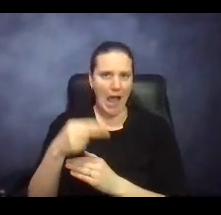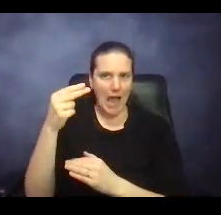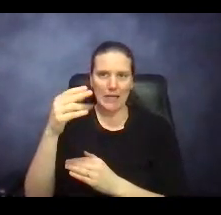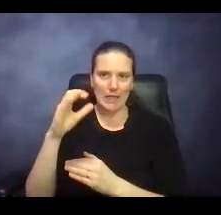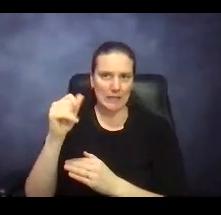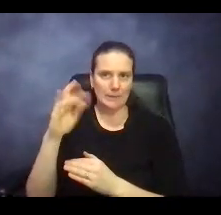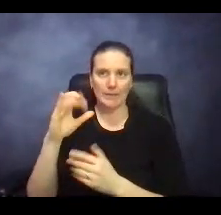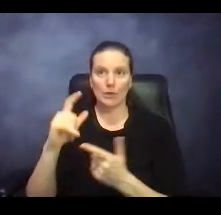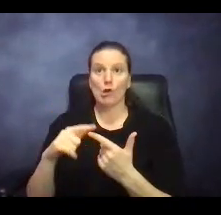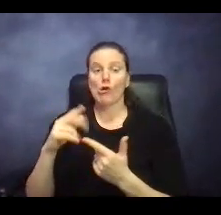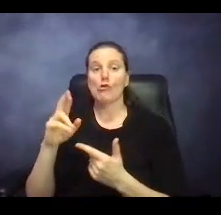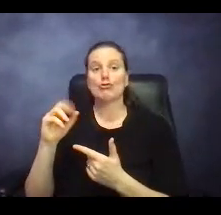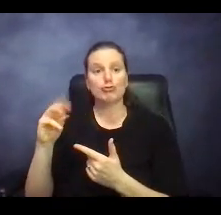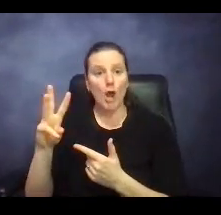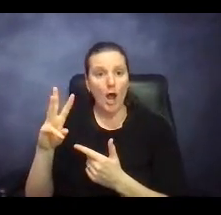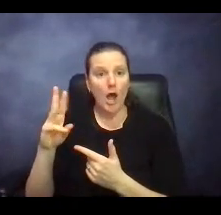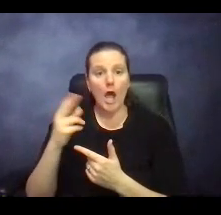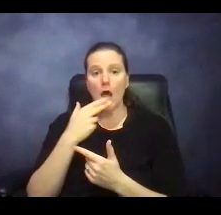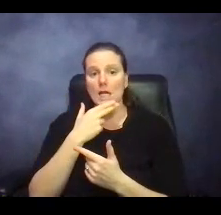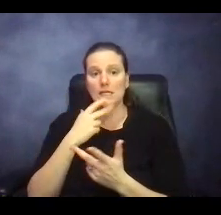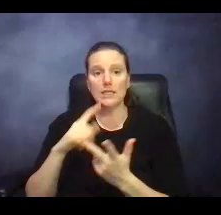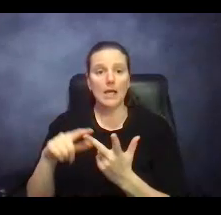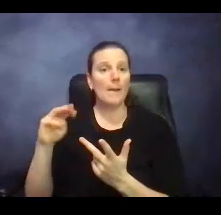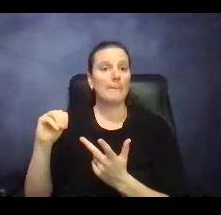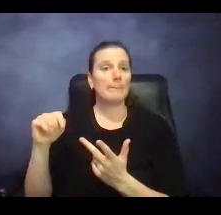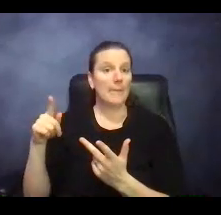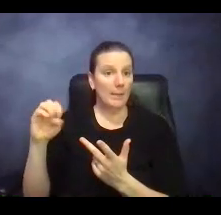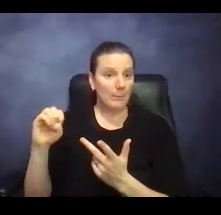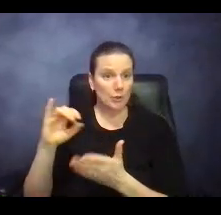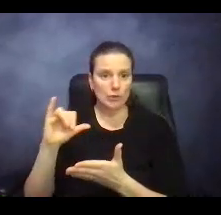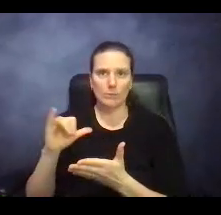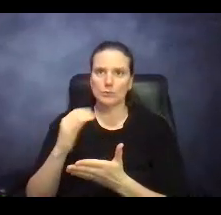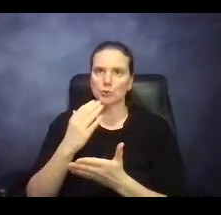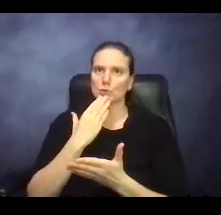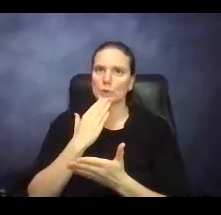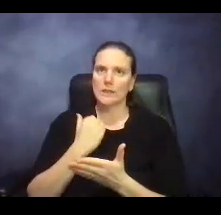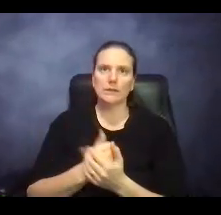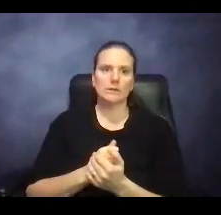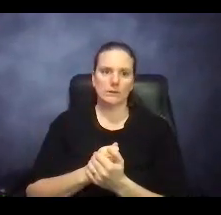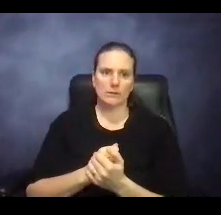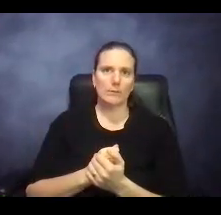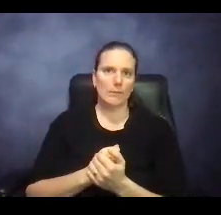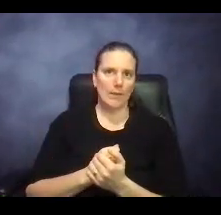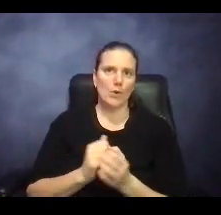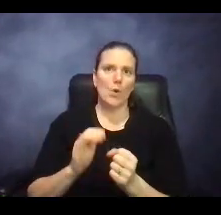and using some maple syrup. They're, they're sweet, excuse me. But they're whole, you know, excuse me, sorry.